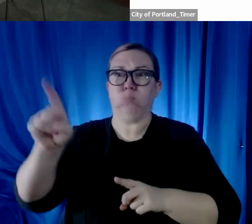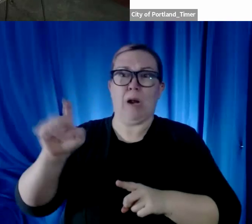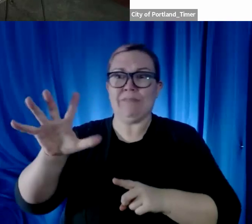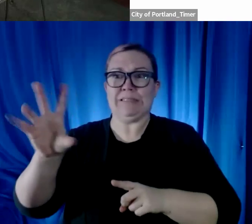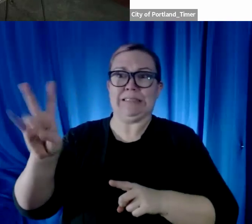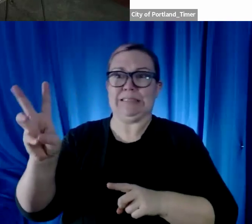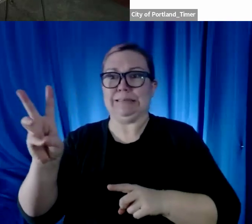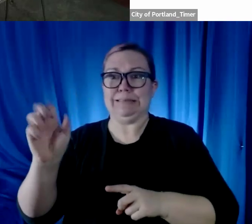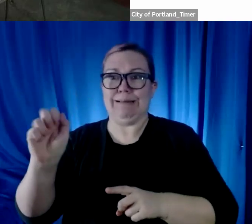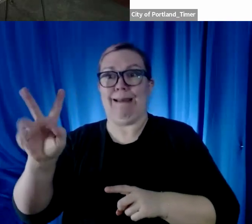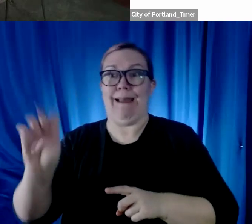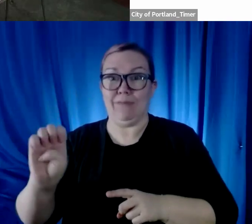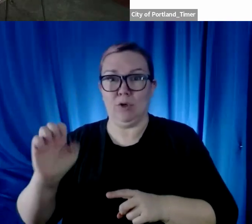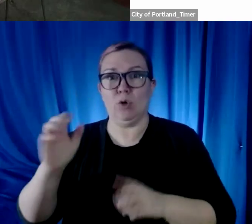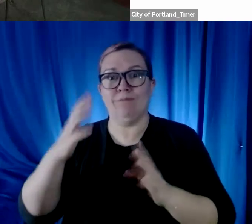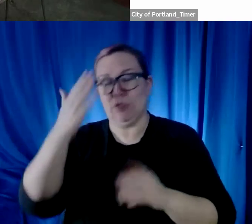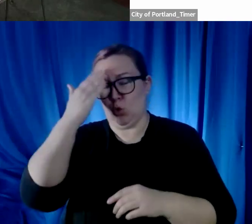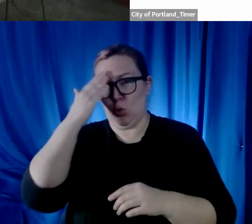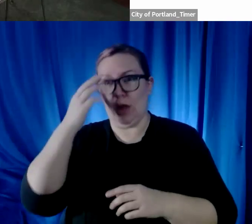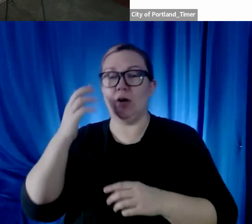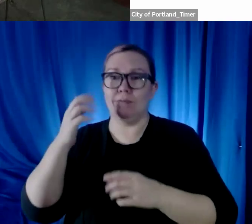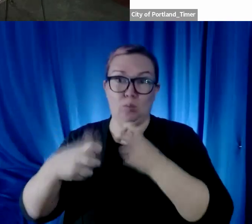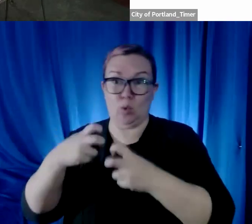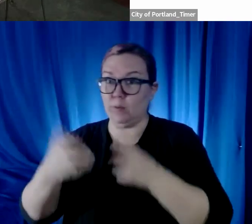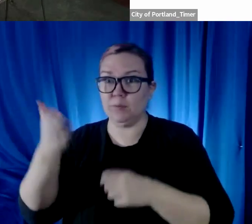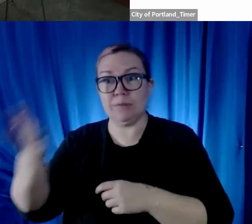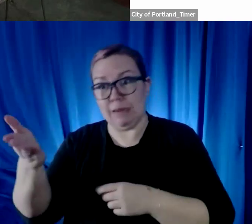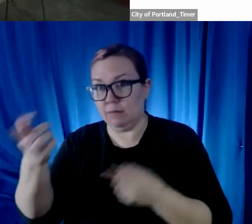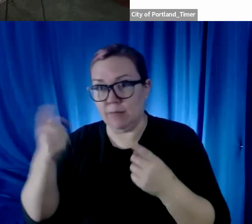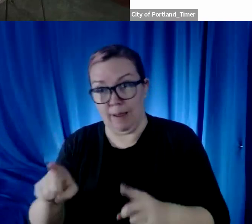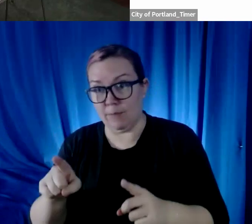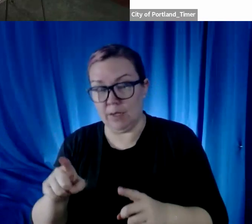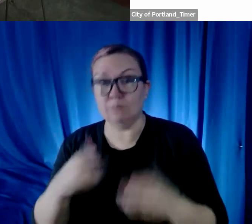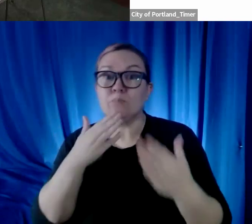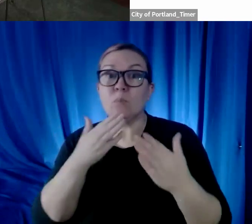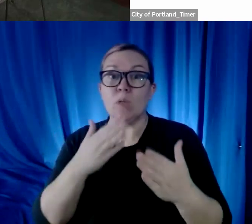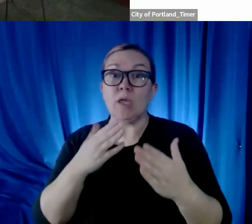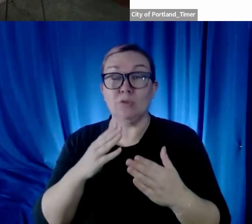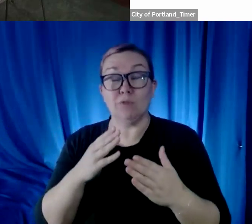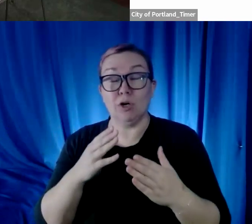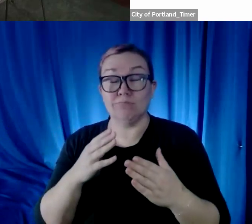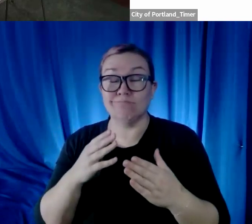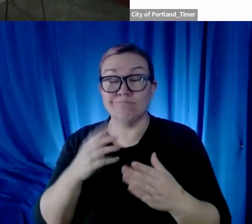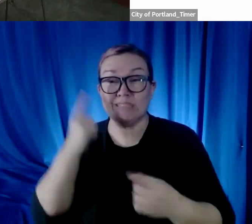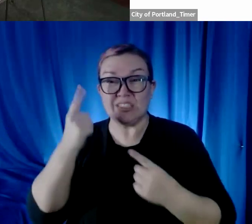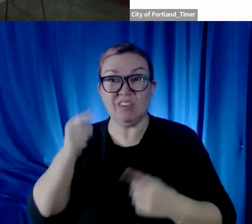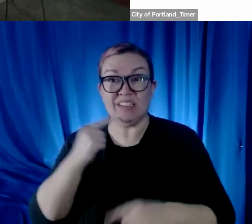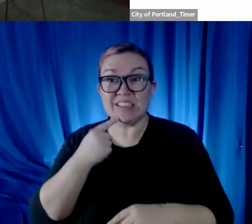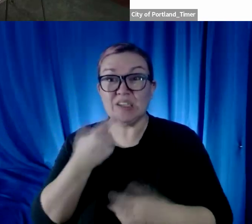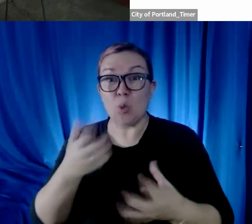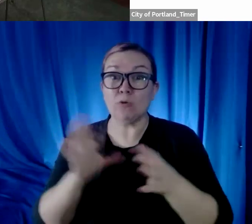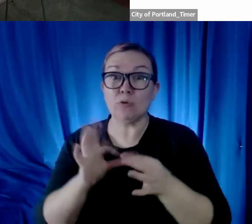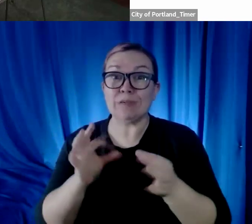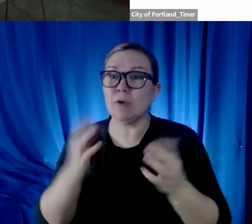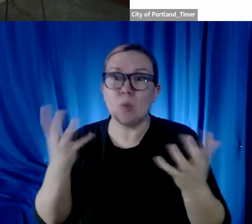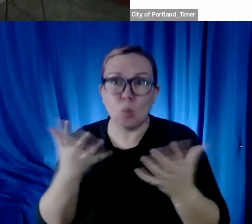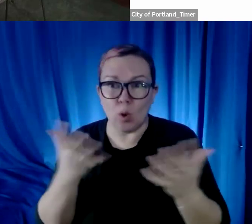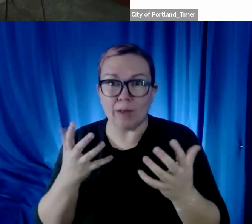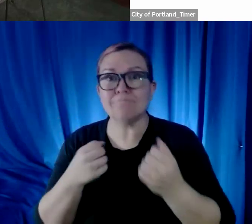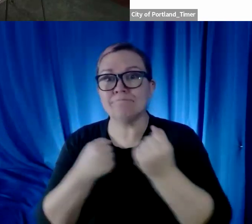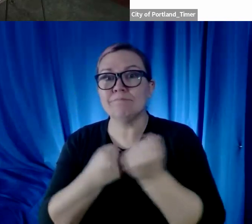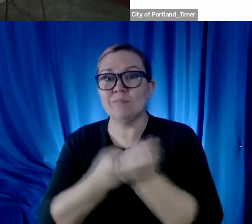Well aware of the infrastructure problems that we have in this city. So thank you for taking this very seriously. I want to testify today mainly in defense of the Portland Clean Energy Fund.